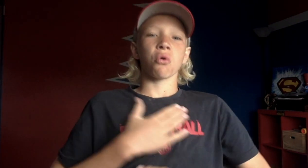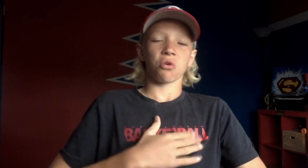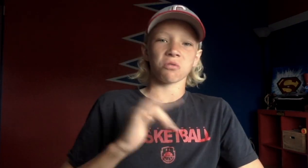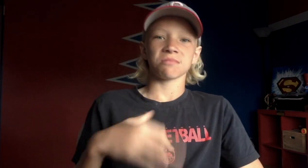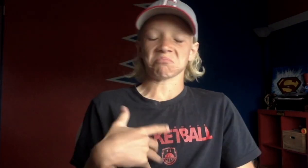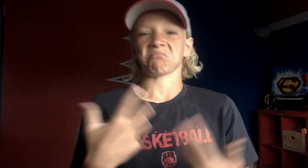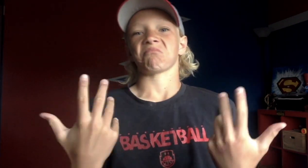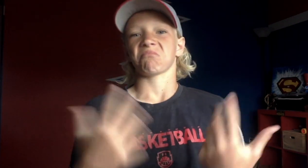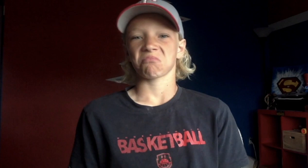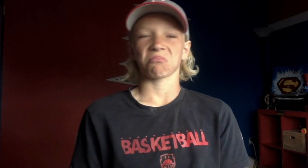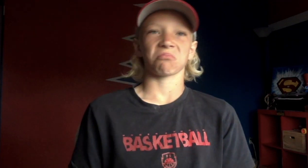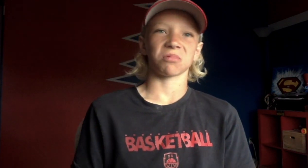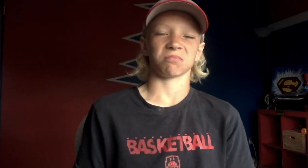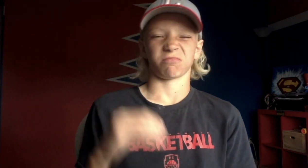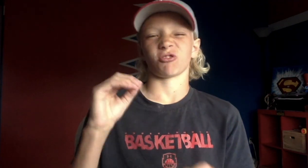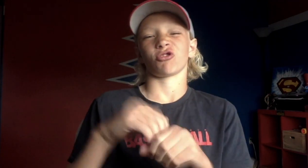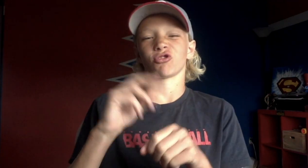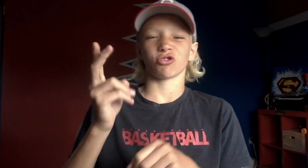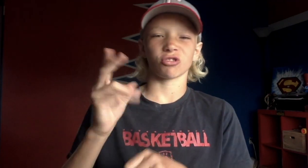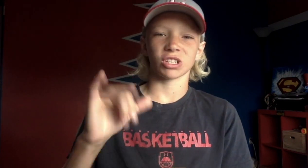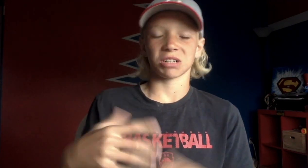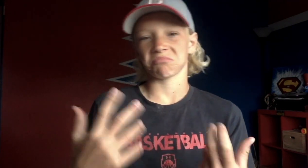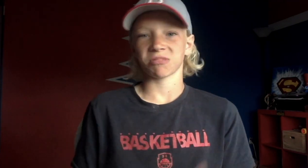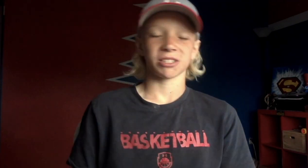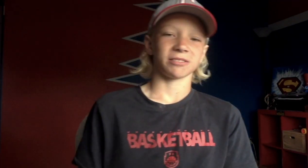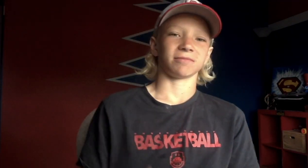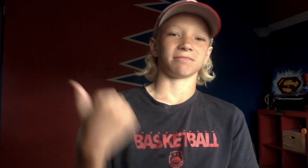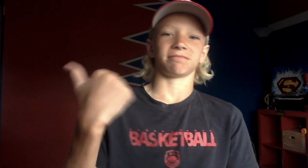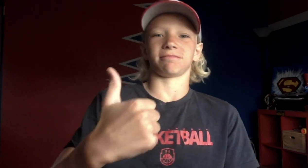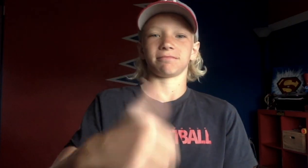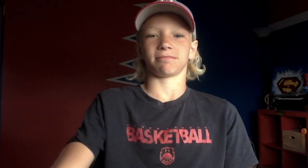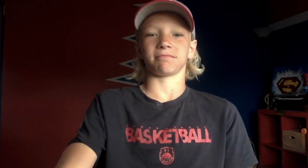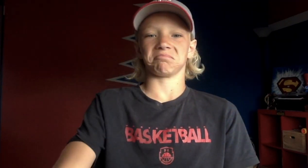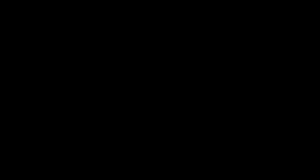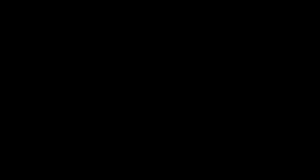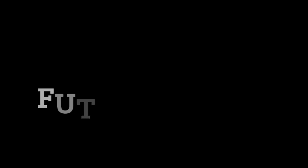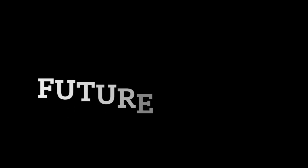That was the one thing that I really enjoyed the most. In history, definitely cool.